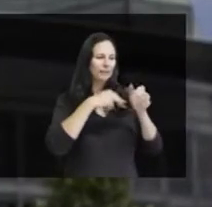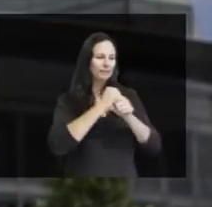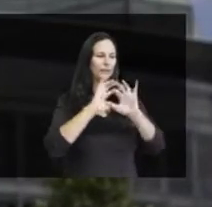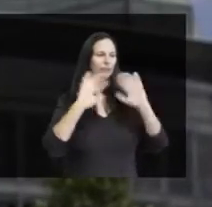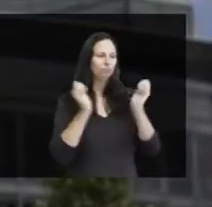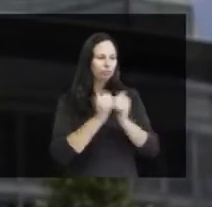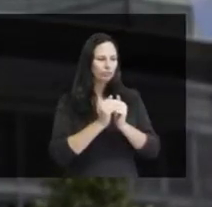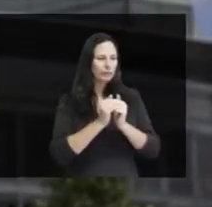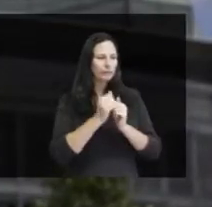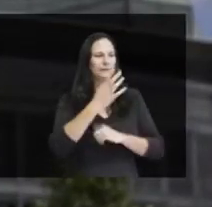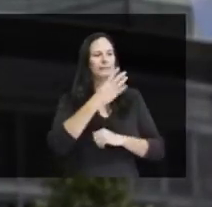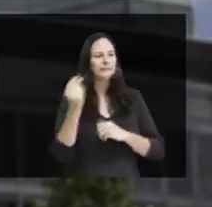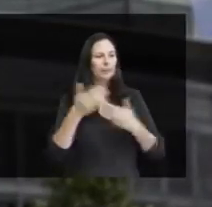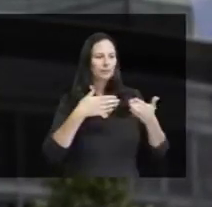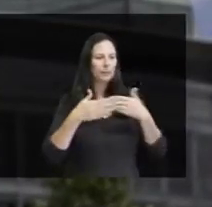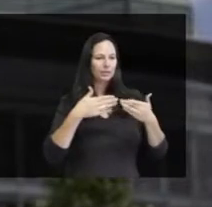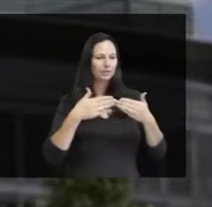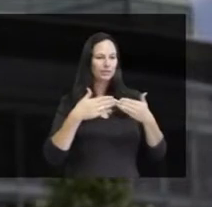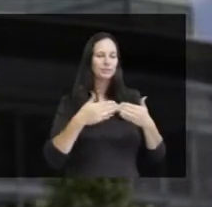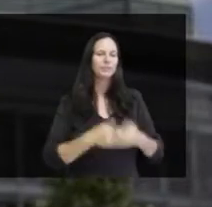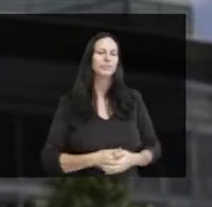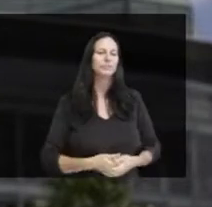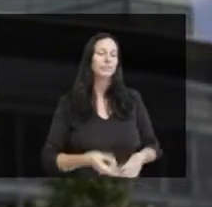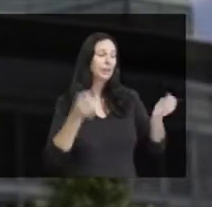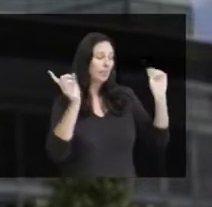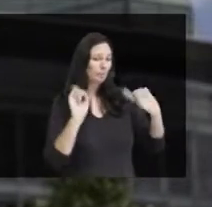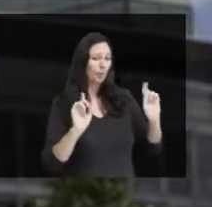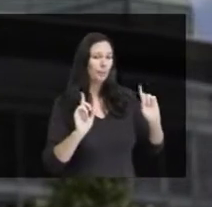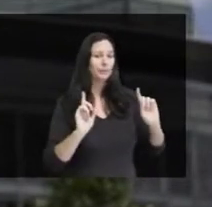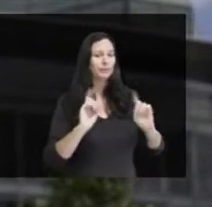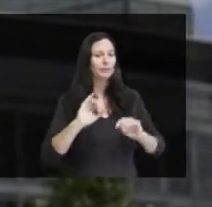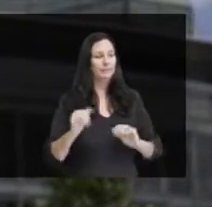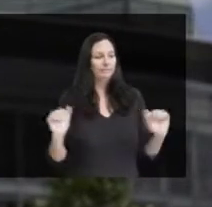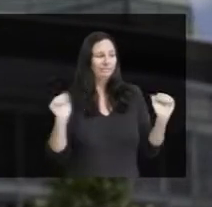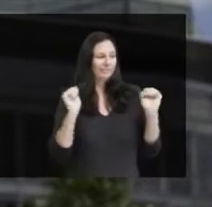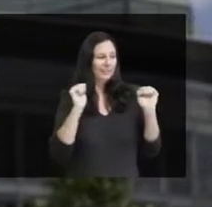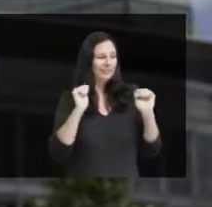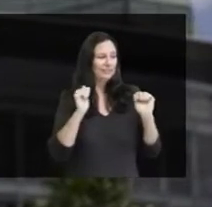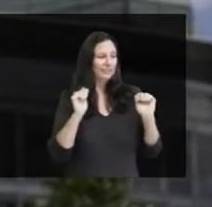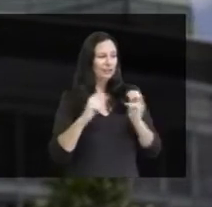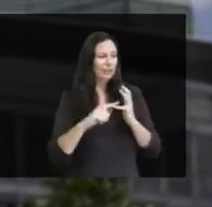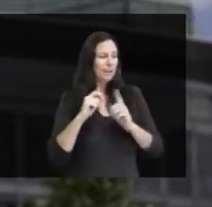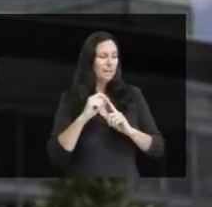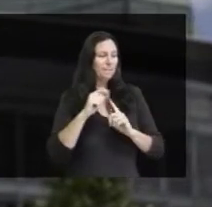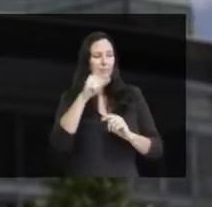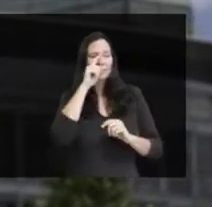within the letting of subcontractor agreements, financial reporting, drafting of agreements